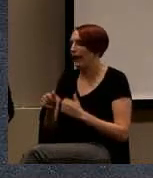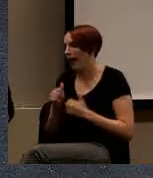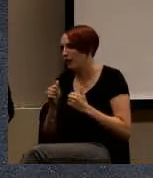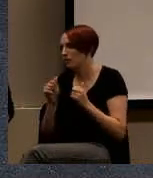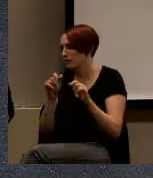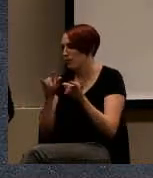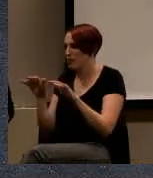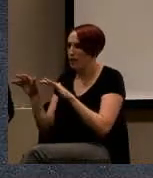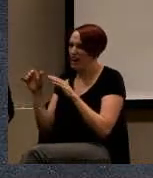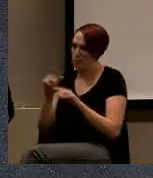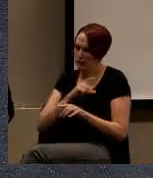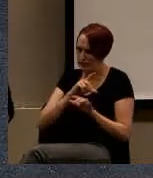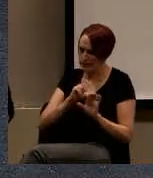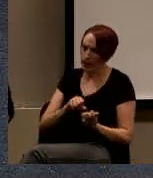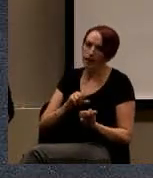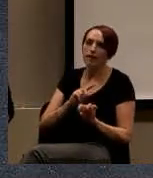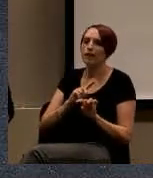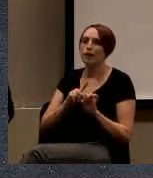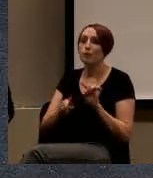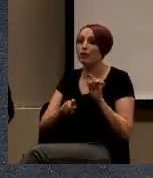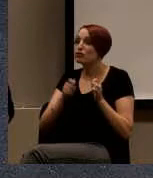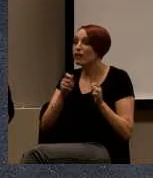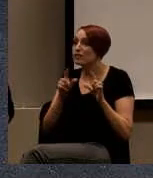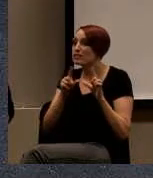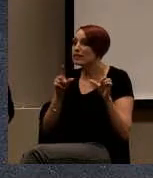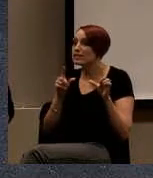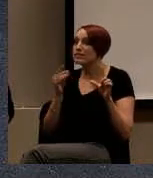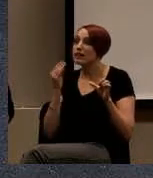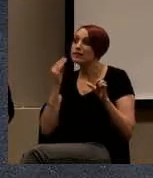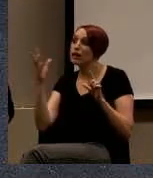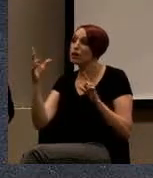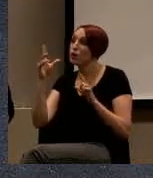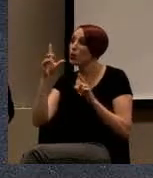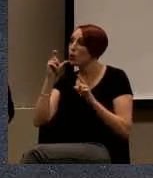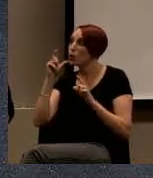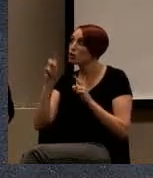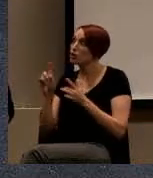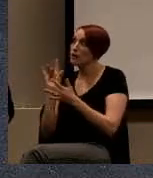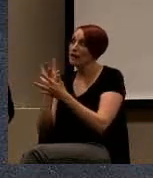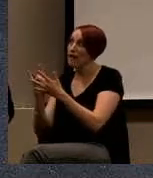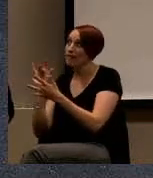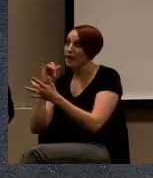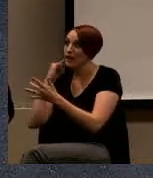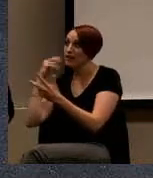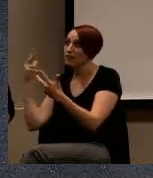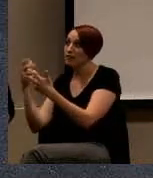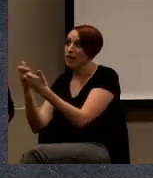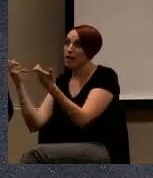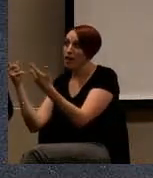that, but the driver's license is not going to tell them who's your next of kin, who should be contacted, who should we call.